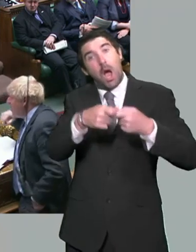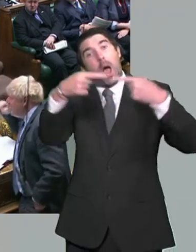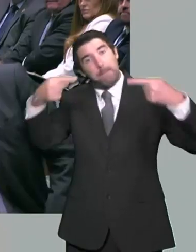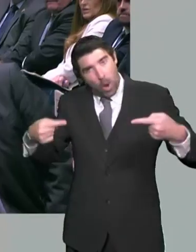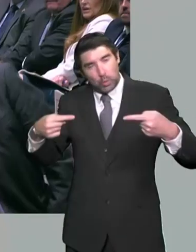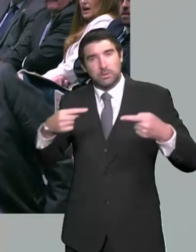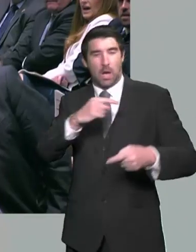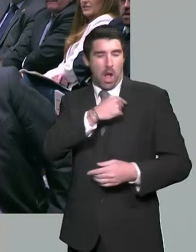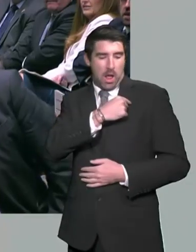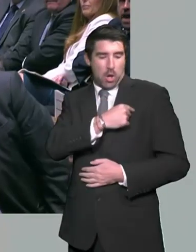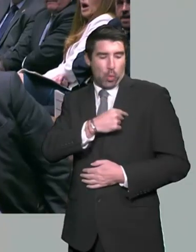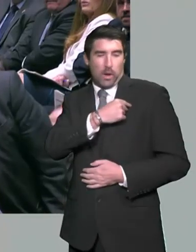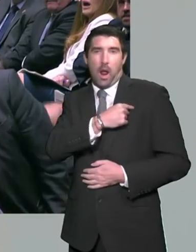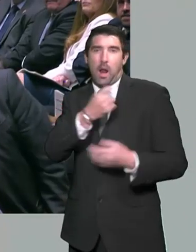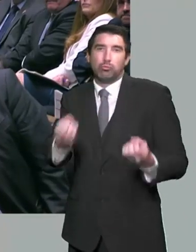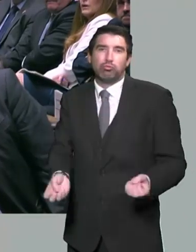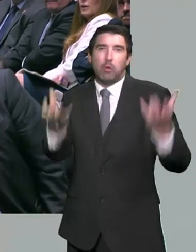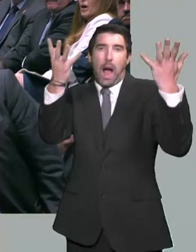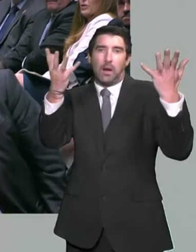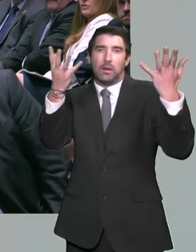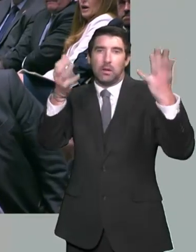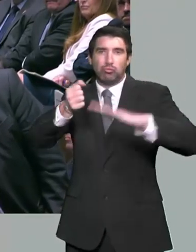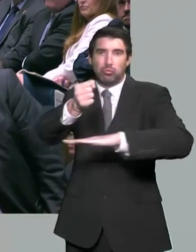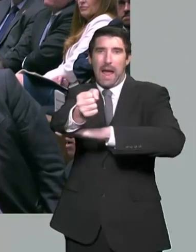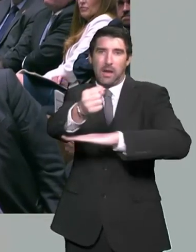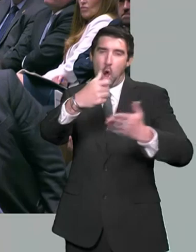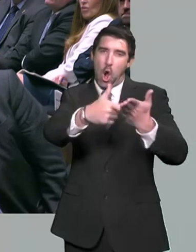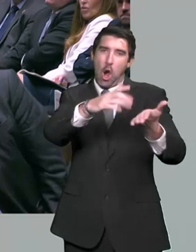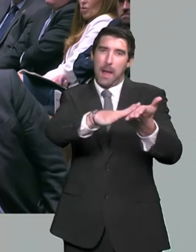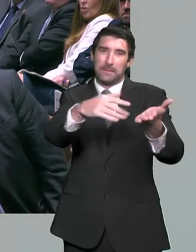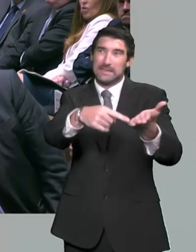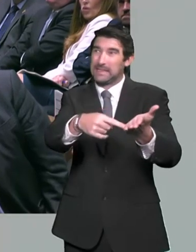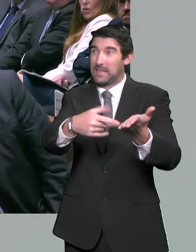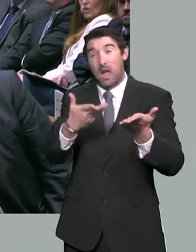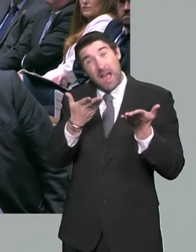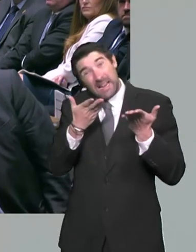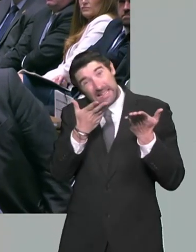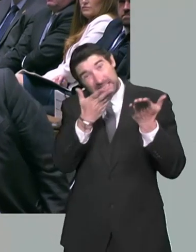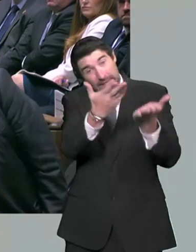He can disagree; I will give him that opportunity.